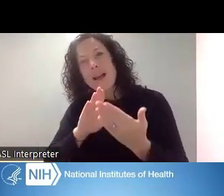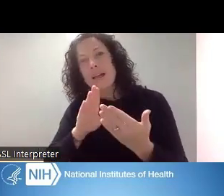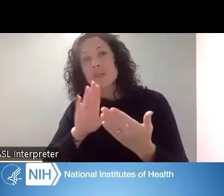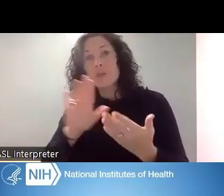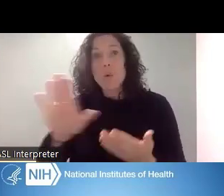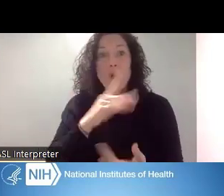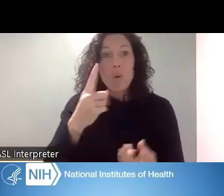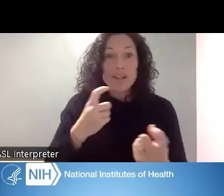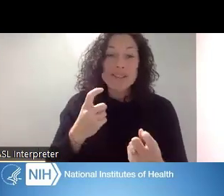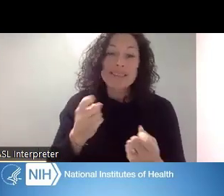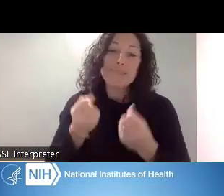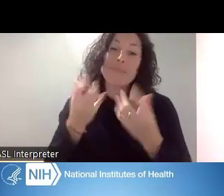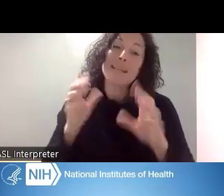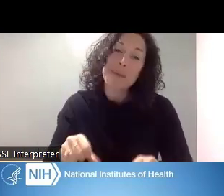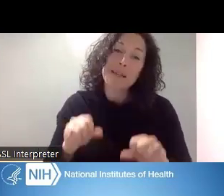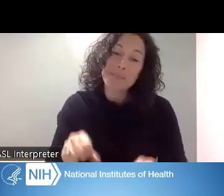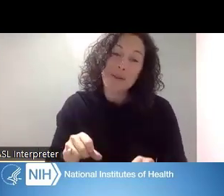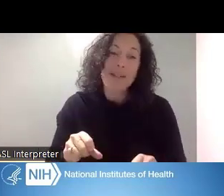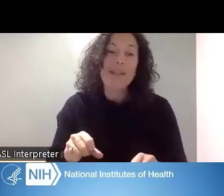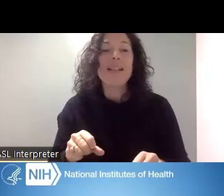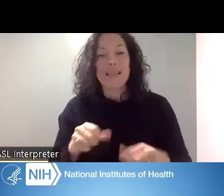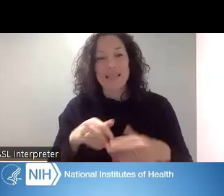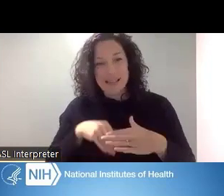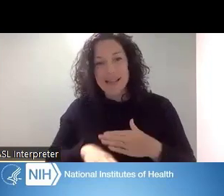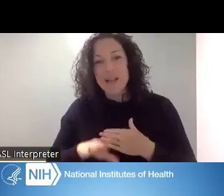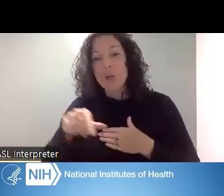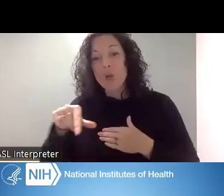as possible coming into our Q and A box for the live event.